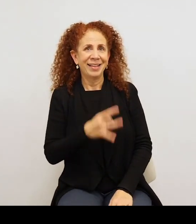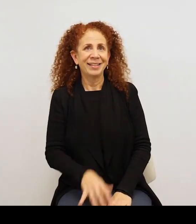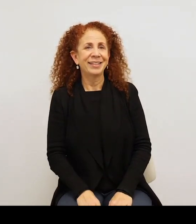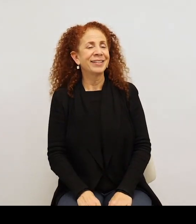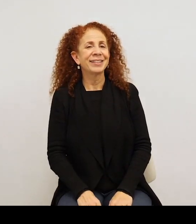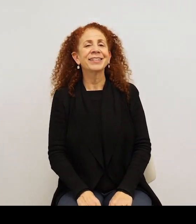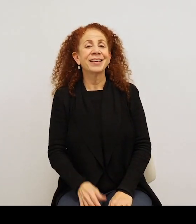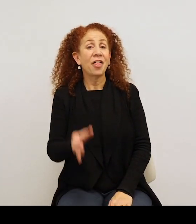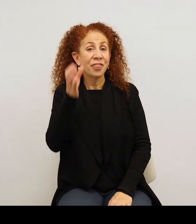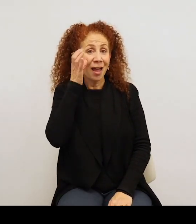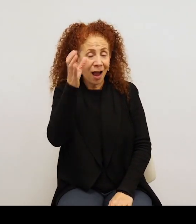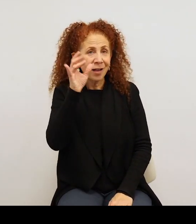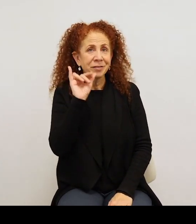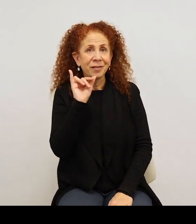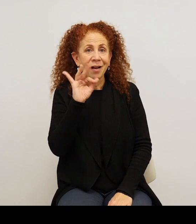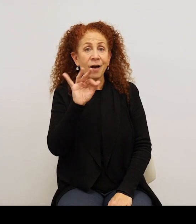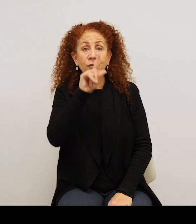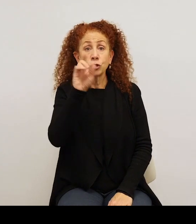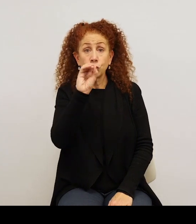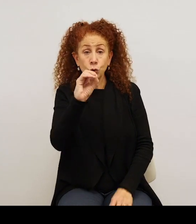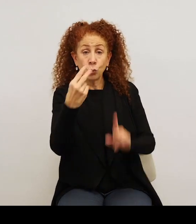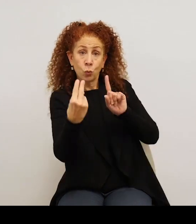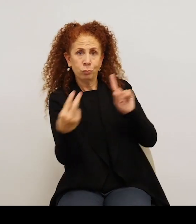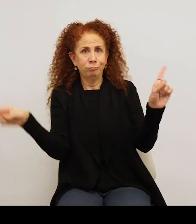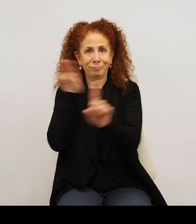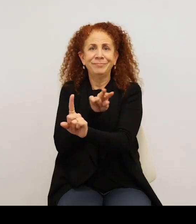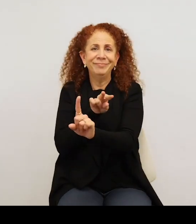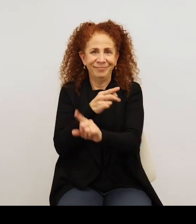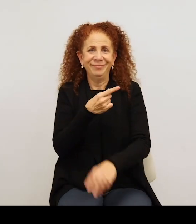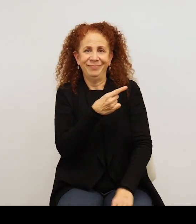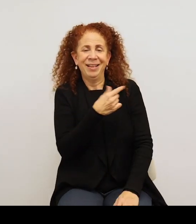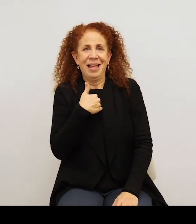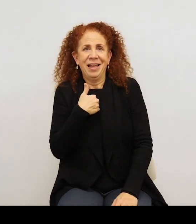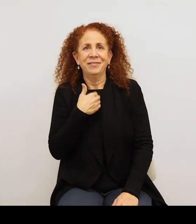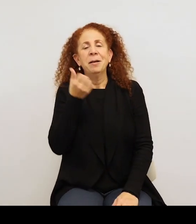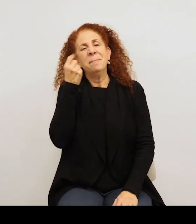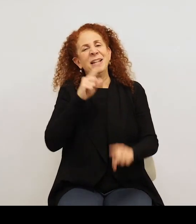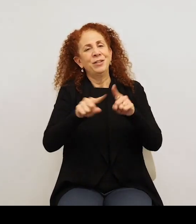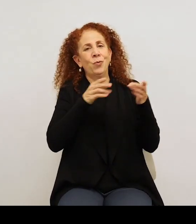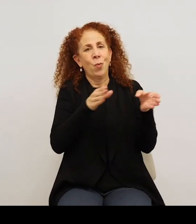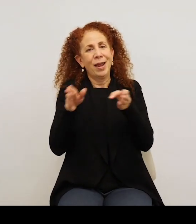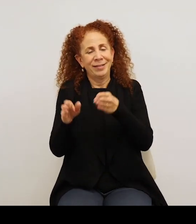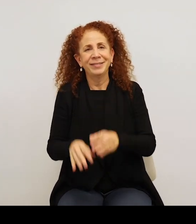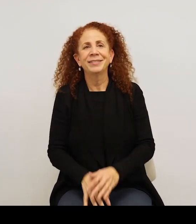the notion of zoos on its head in a number of different ways.